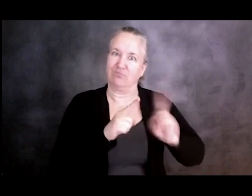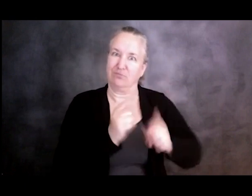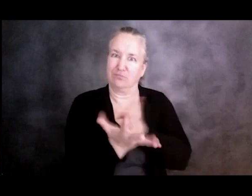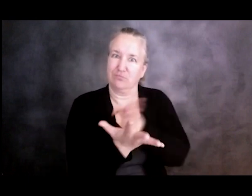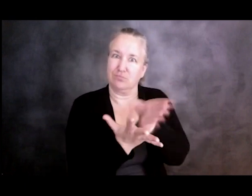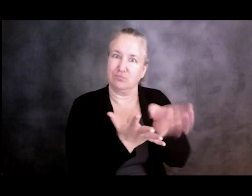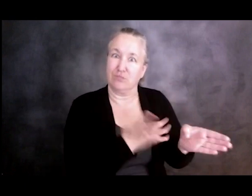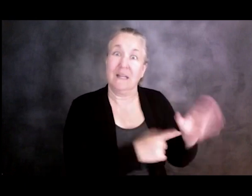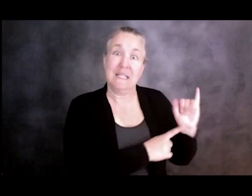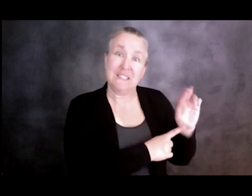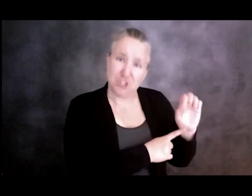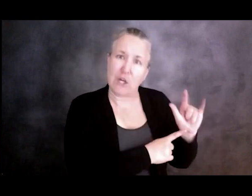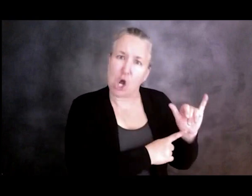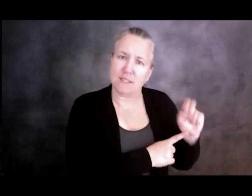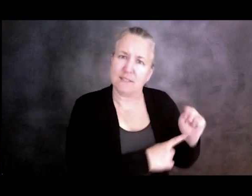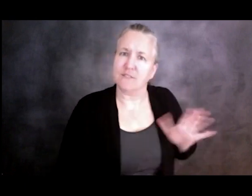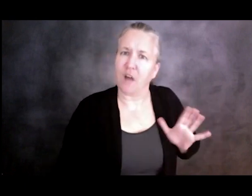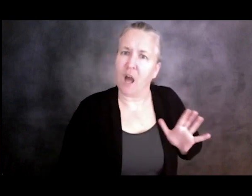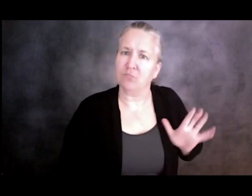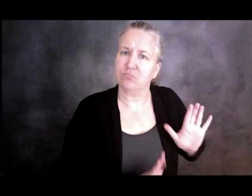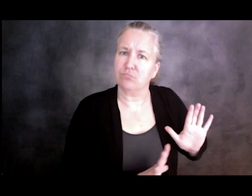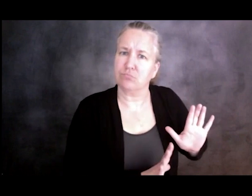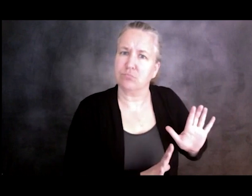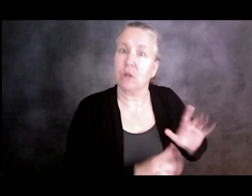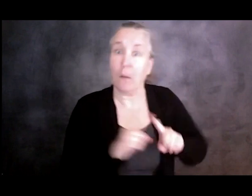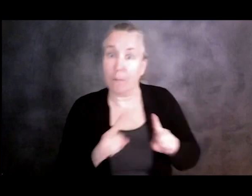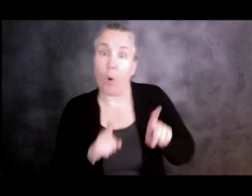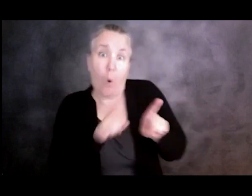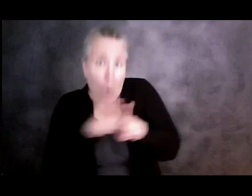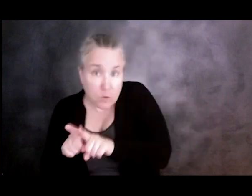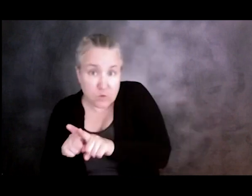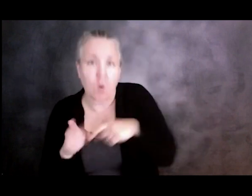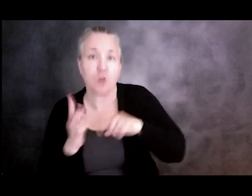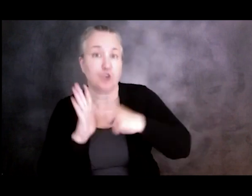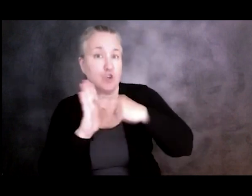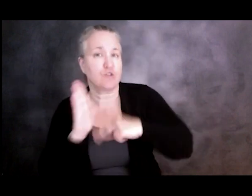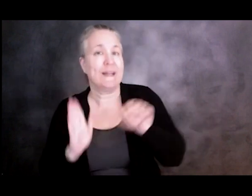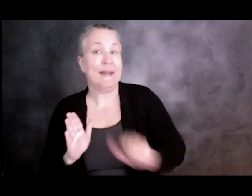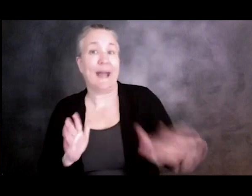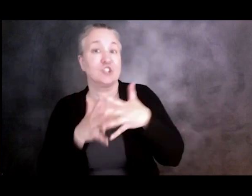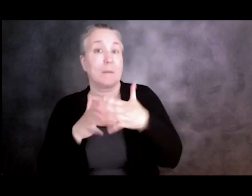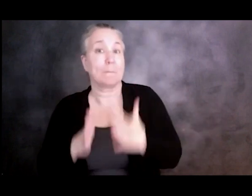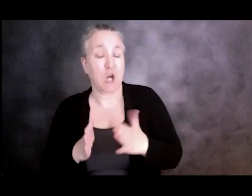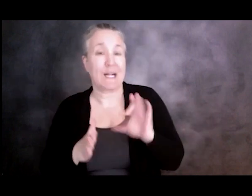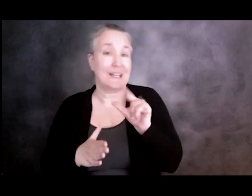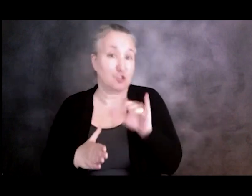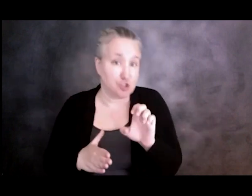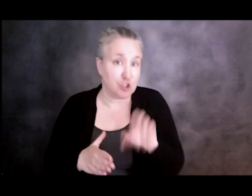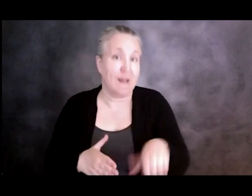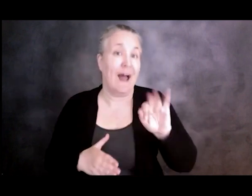There's no problem with that. But at Berkeley, I also began to read Asian-American literature and African-American literature, Chicano literature,